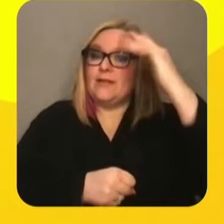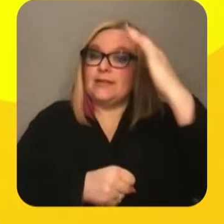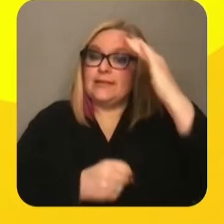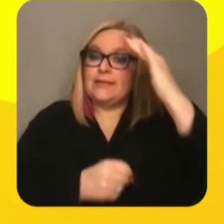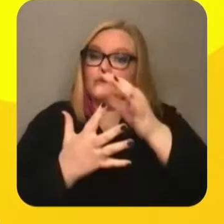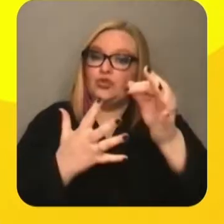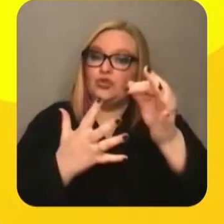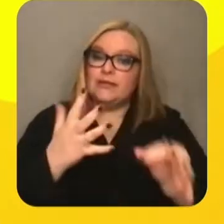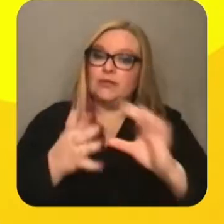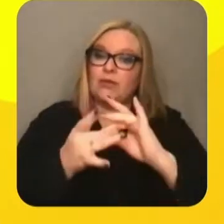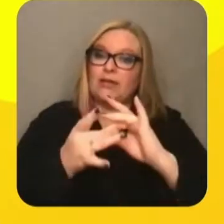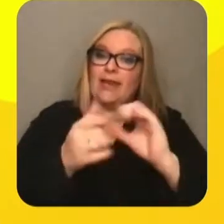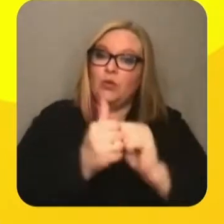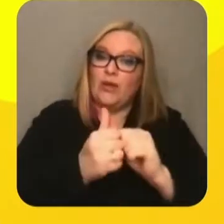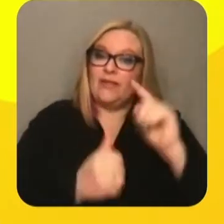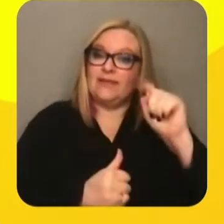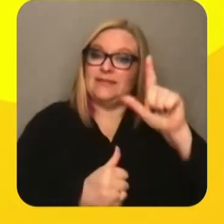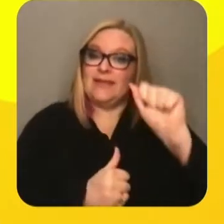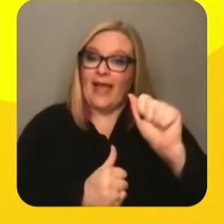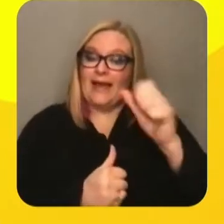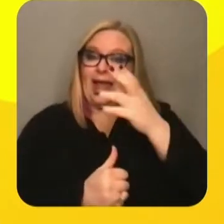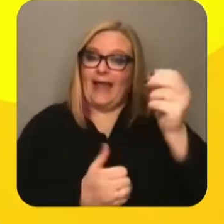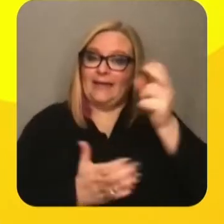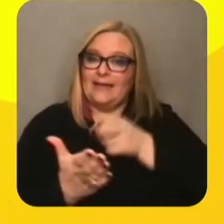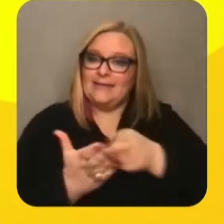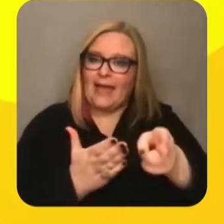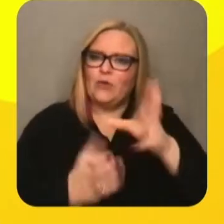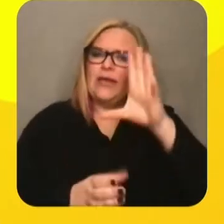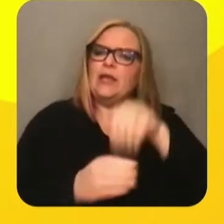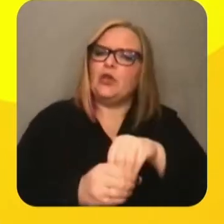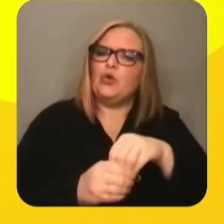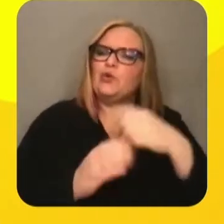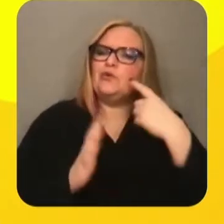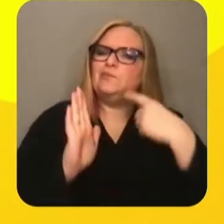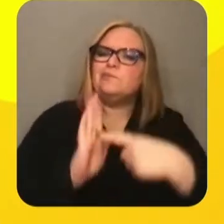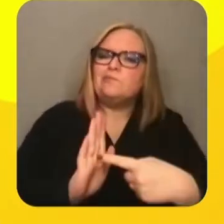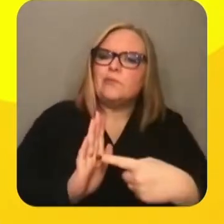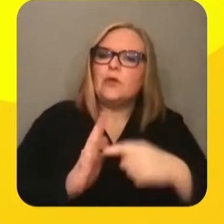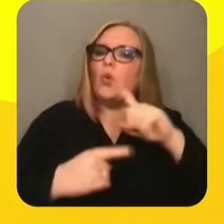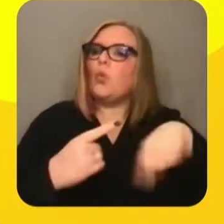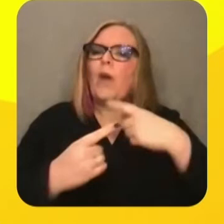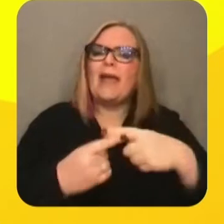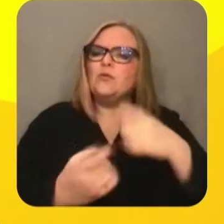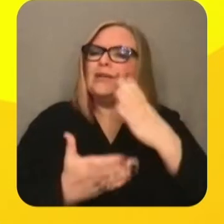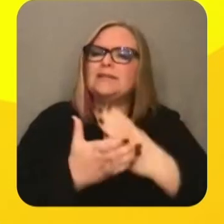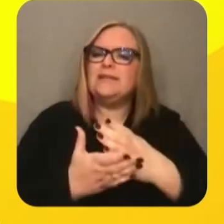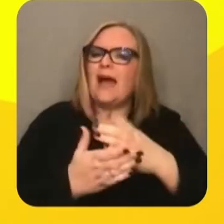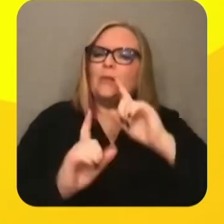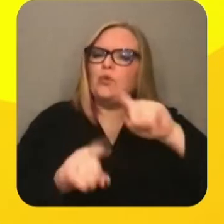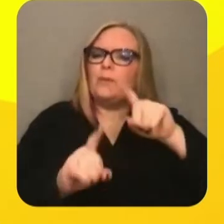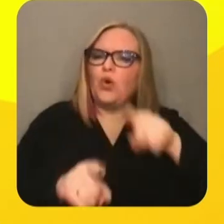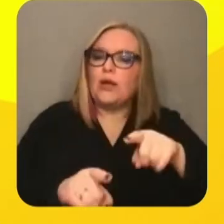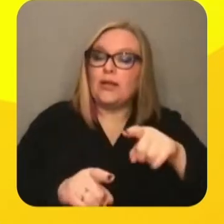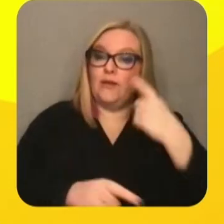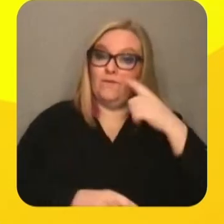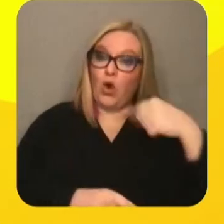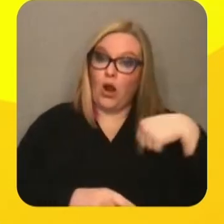integrity that include things like when will we stop reporting? Because for us, as we change every month,